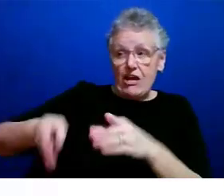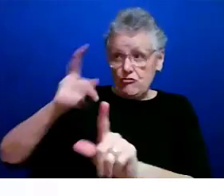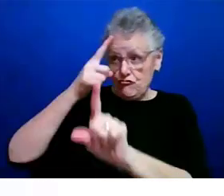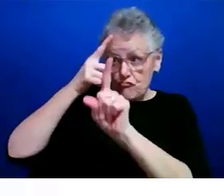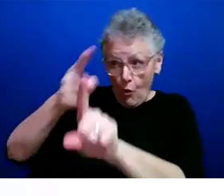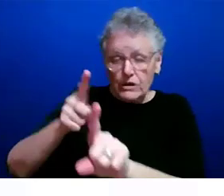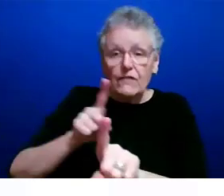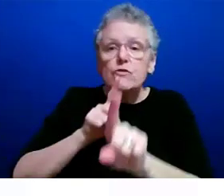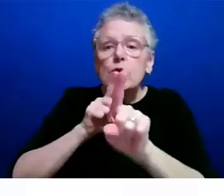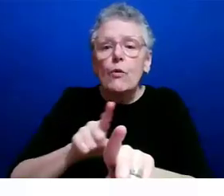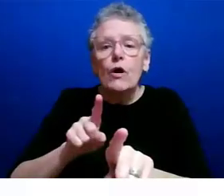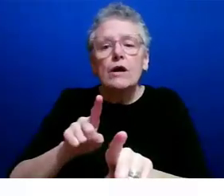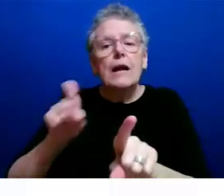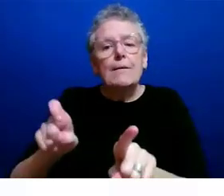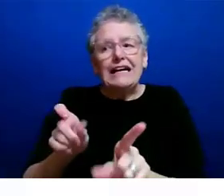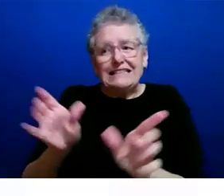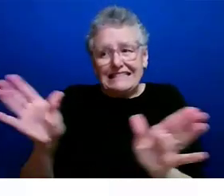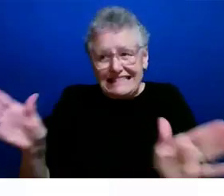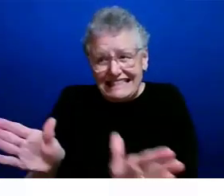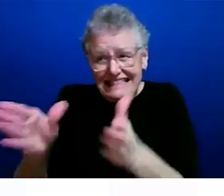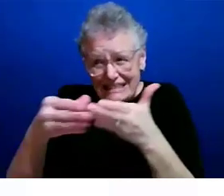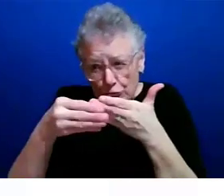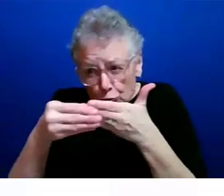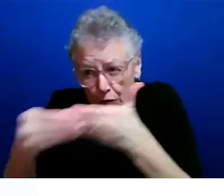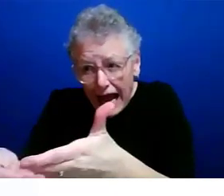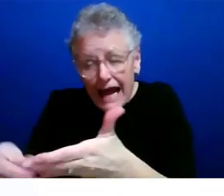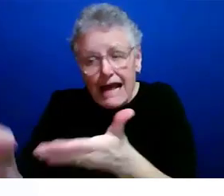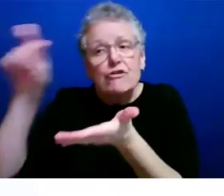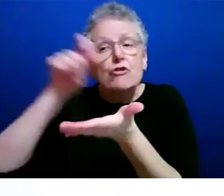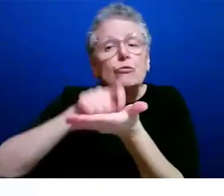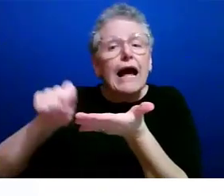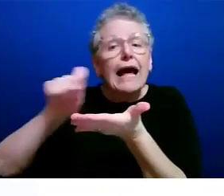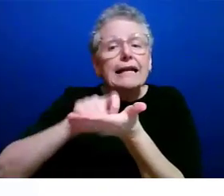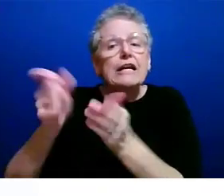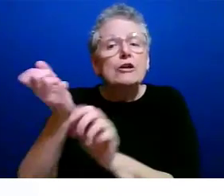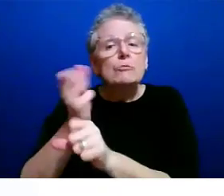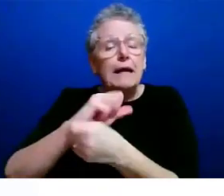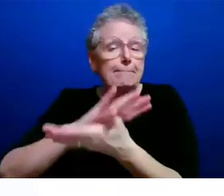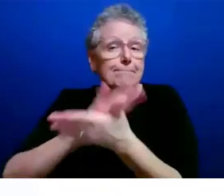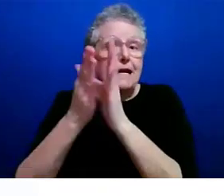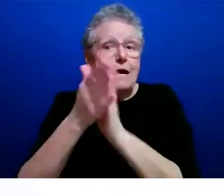really has to drive the writing to make it a quality report.